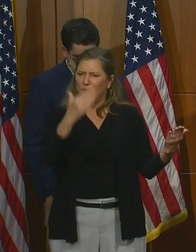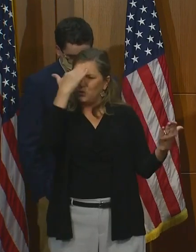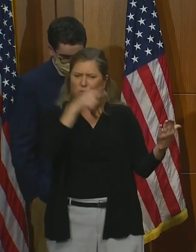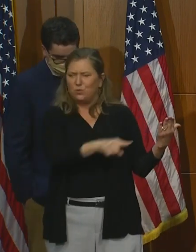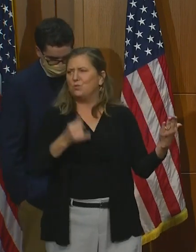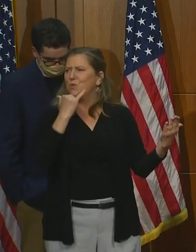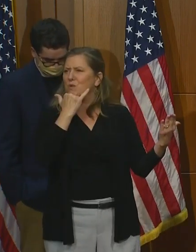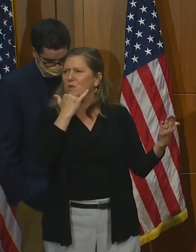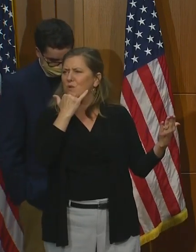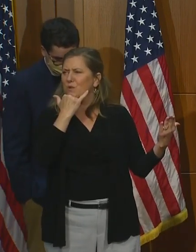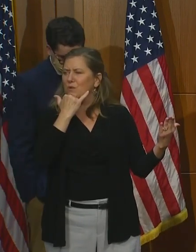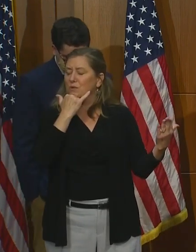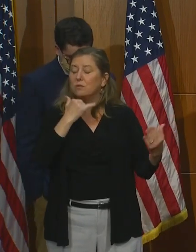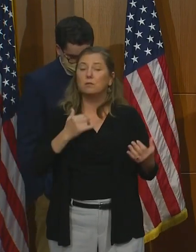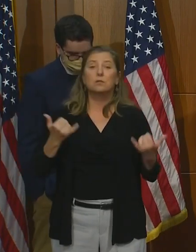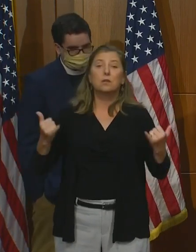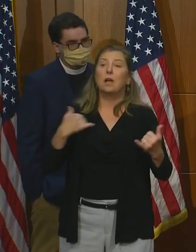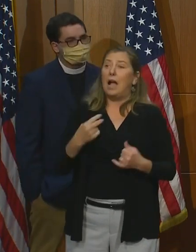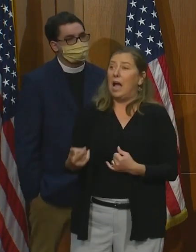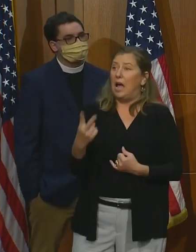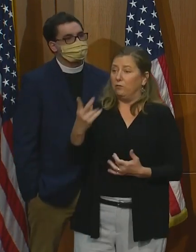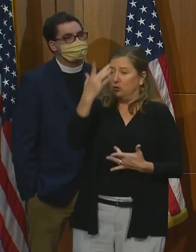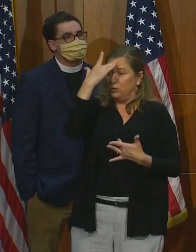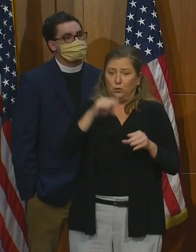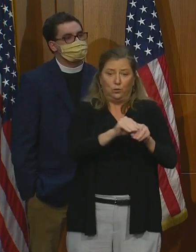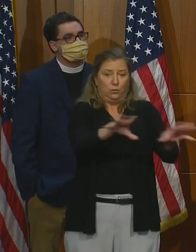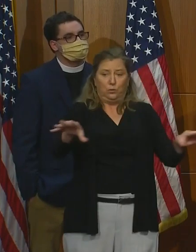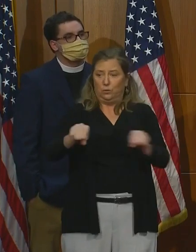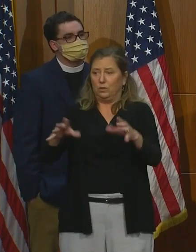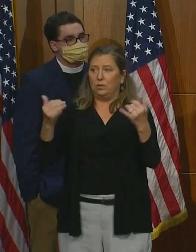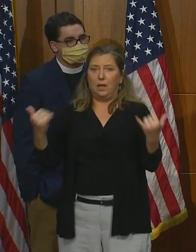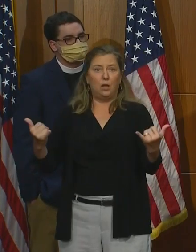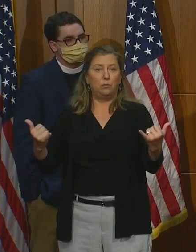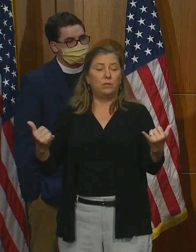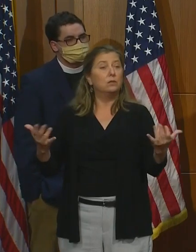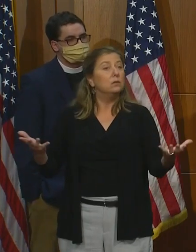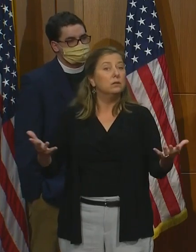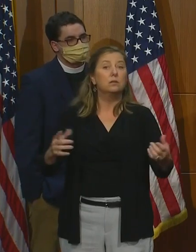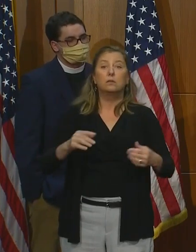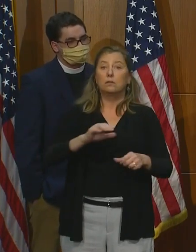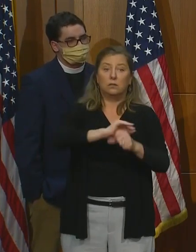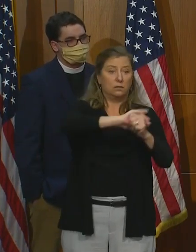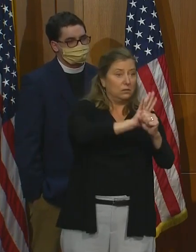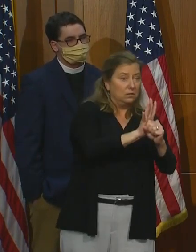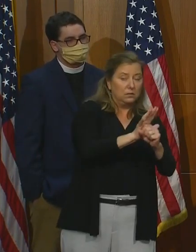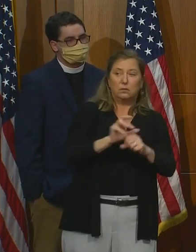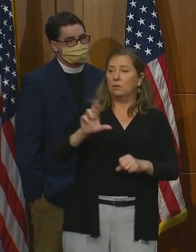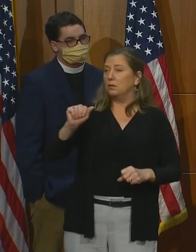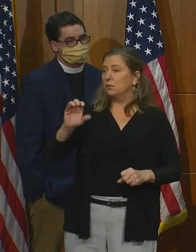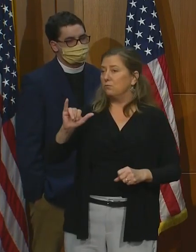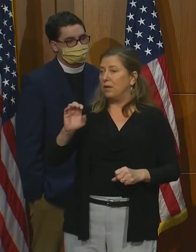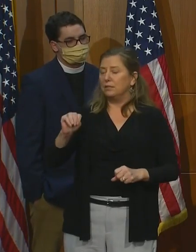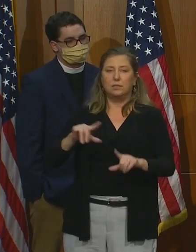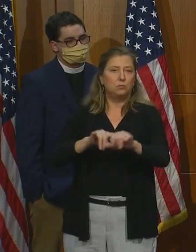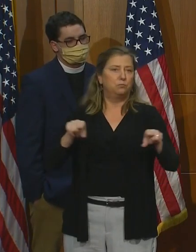LLOYD. WE HAVE TO PANDEMICS IN